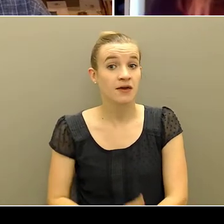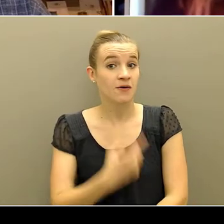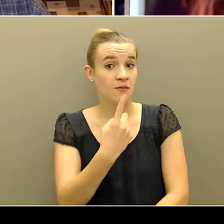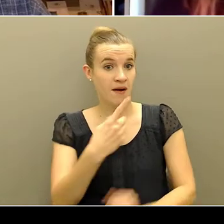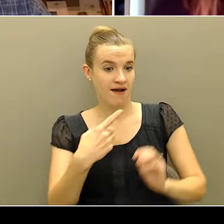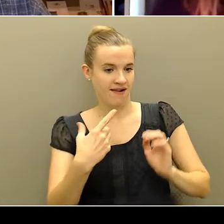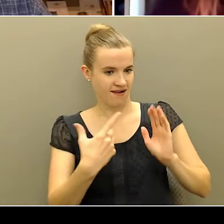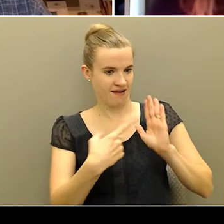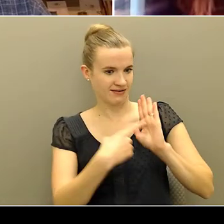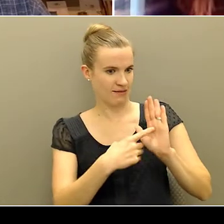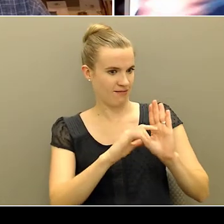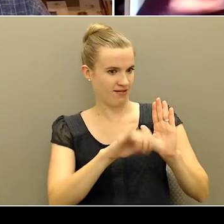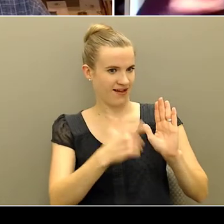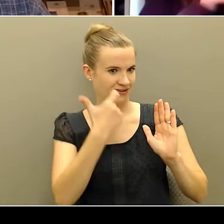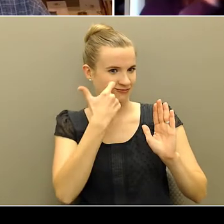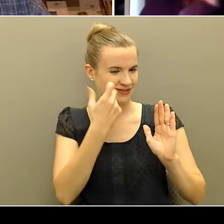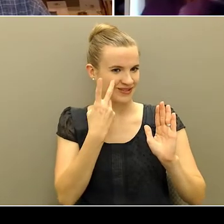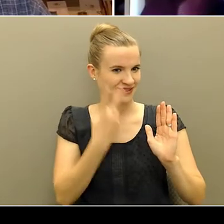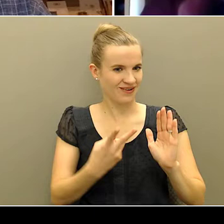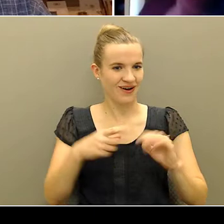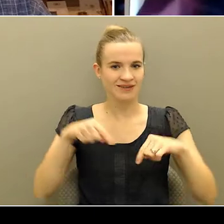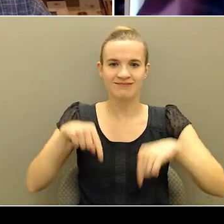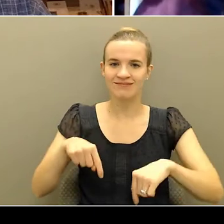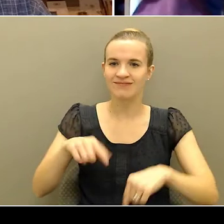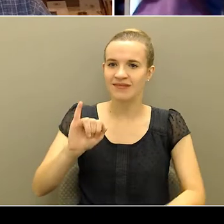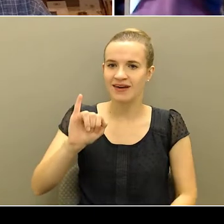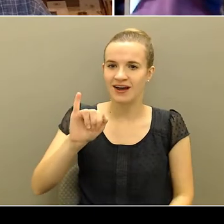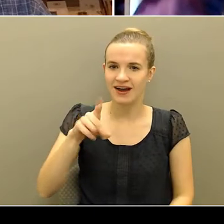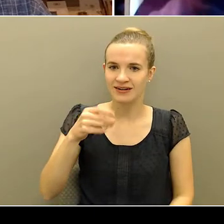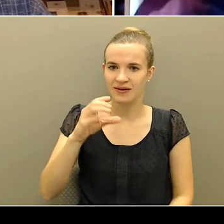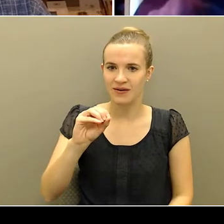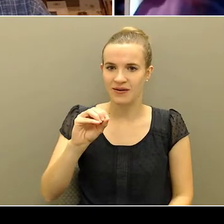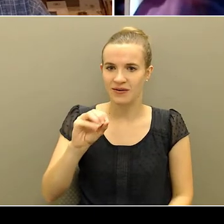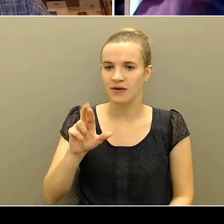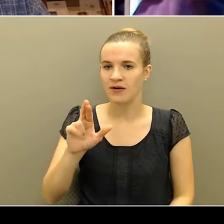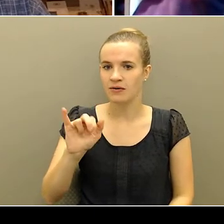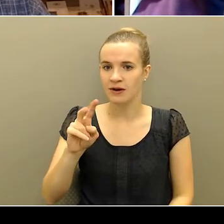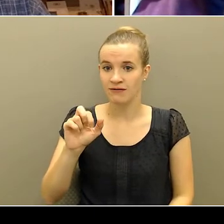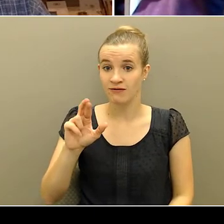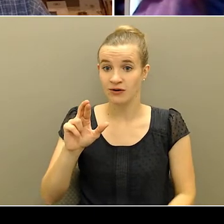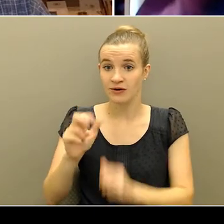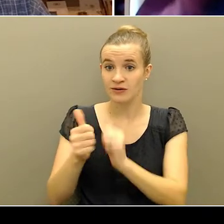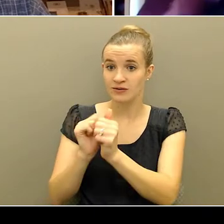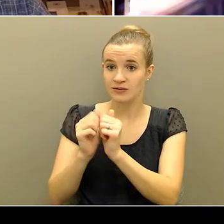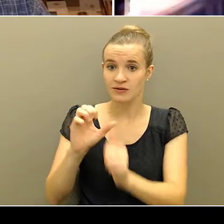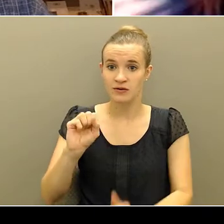working with on the ADA celebration, she's got a visual impairment. And she